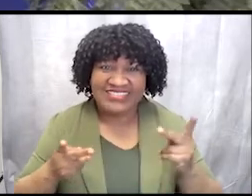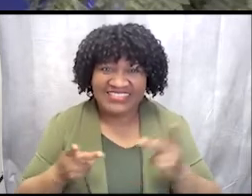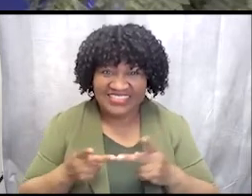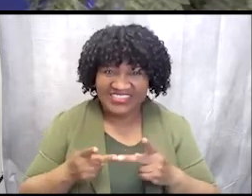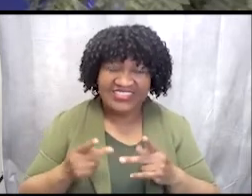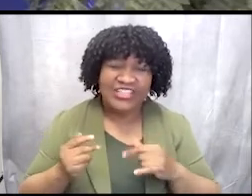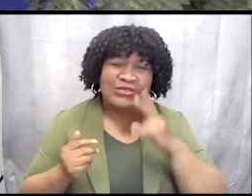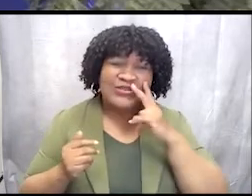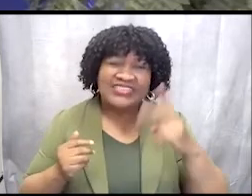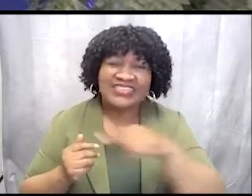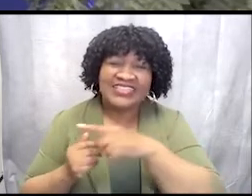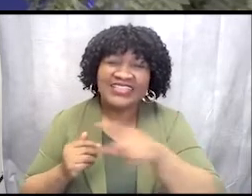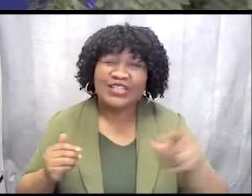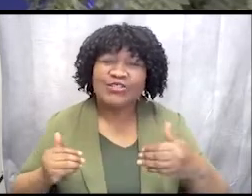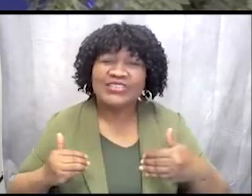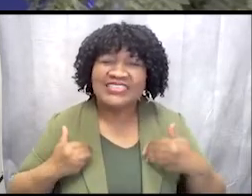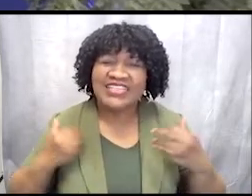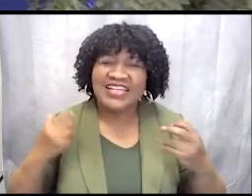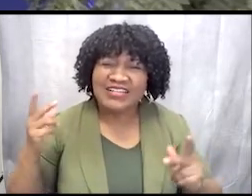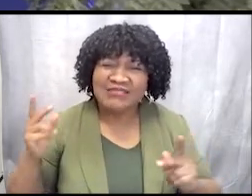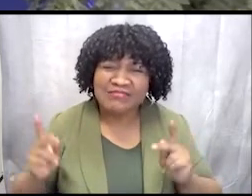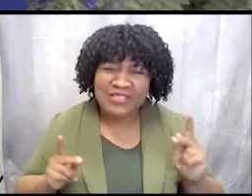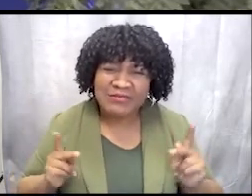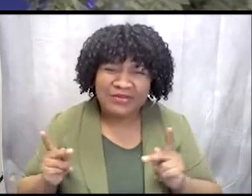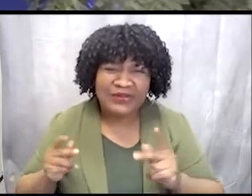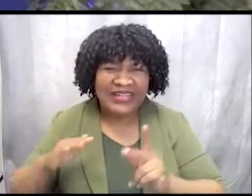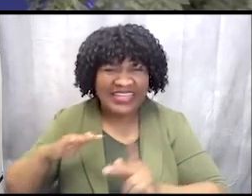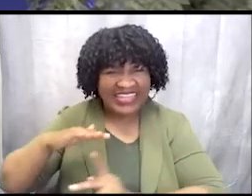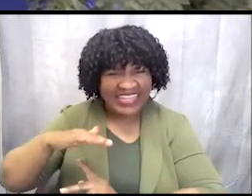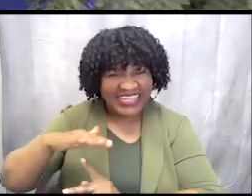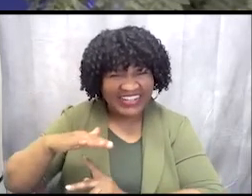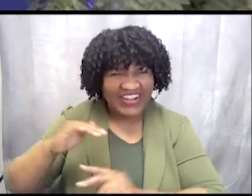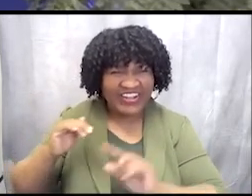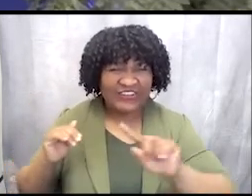to see young people, I mean, in kindergarten, first grade,